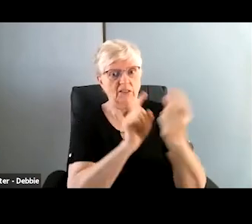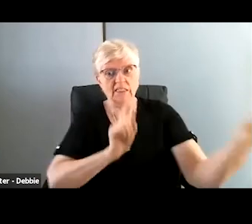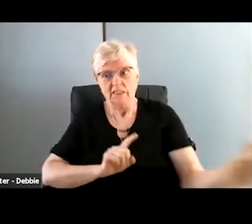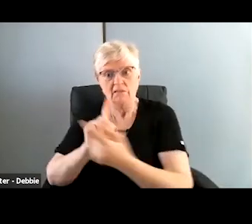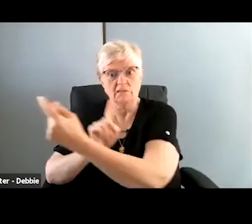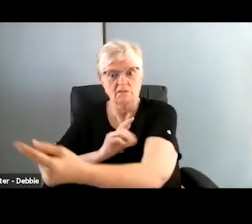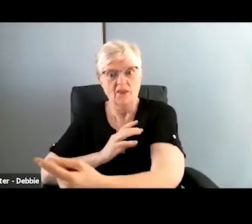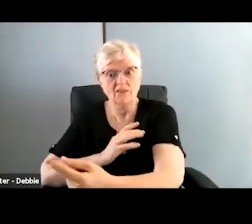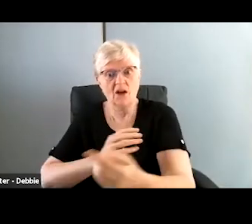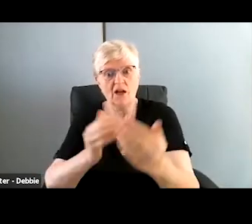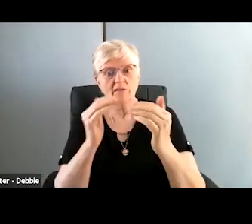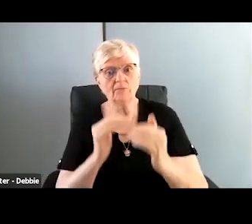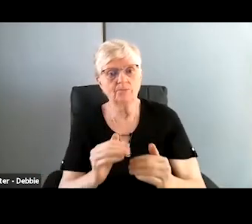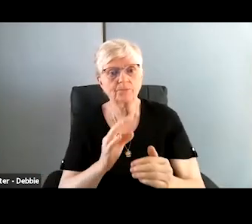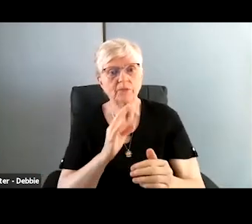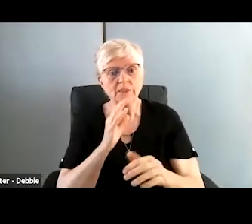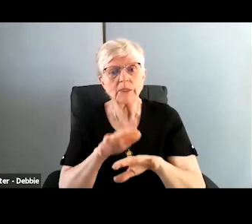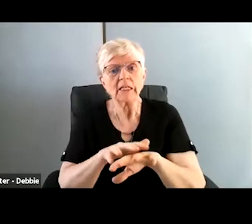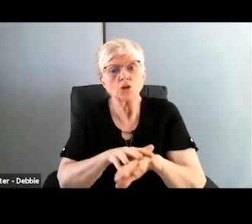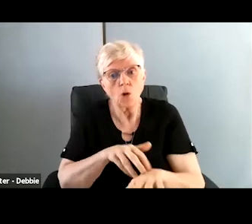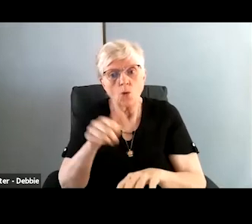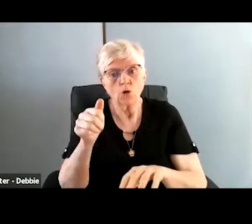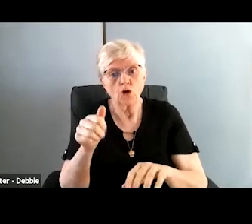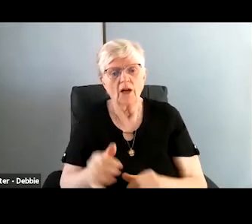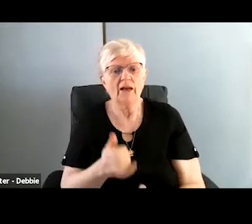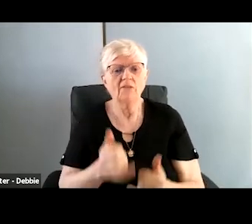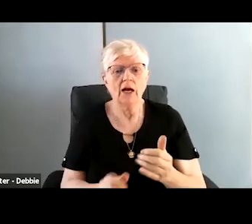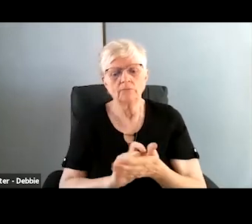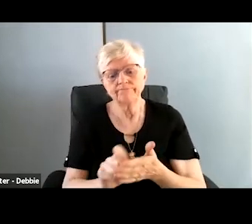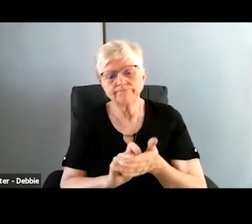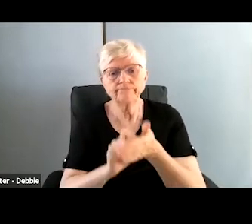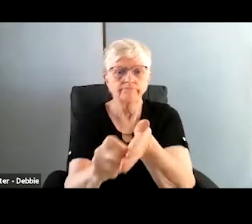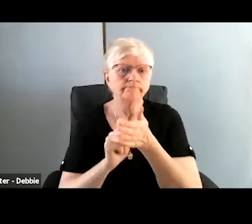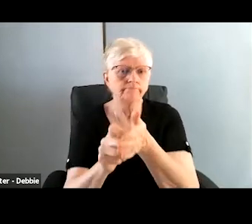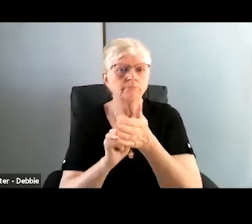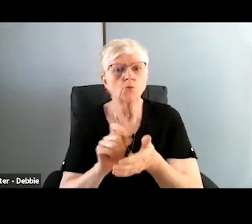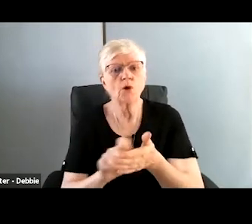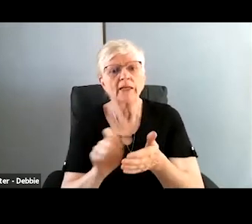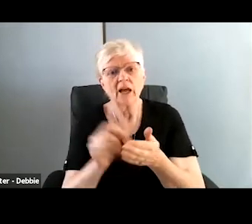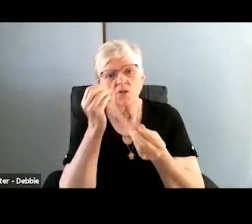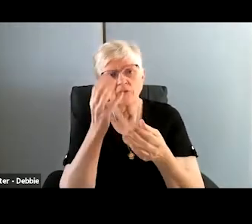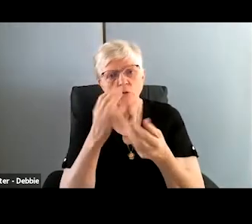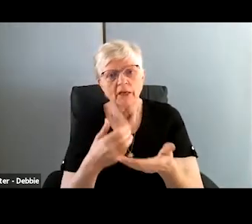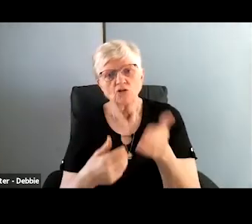SLOWER. AND FINALLY, WRITE DOWN THE AND FINALLY, WRITE DOWN THE INFORMATION THAT'S TRYING TO BE CONVEYED. INFORMATION THAT'S TRYING TO BE CONVEYED.